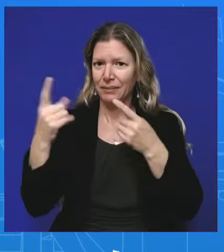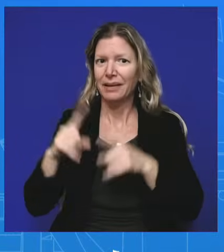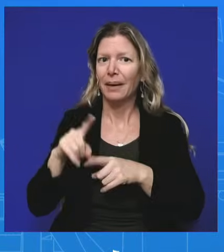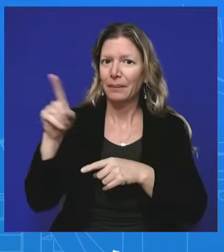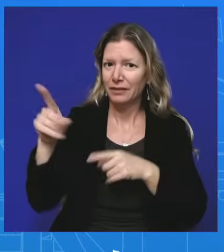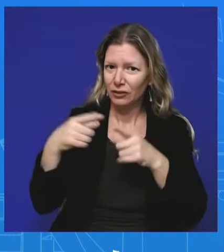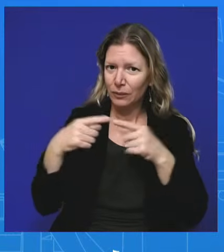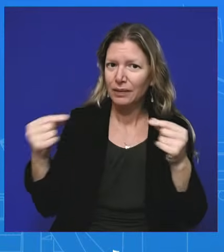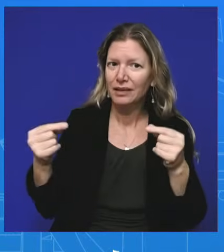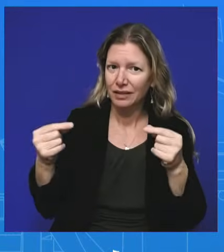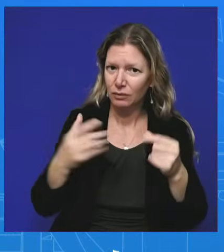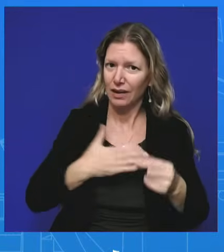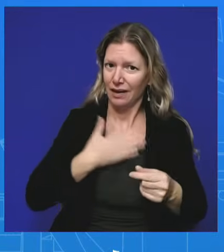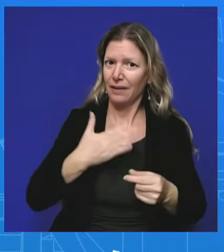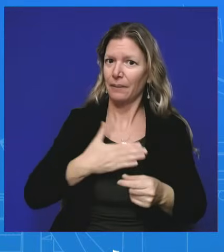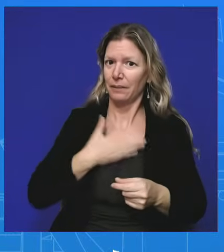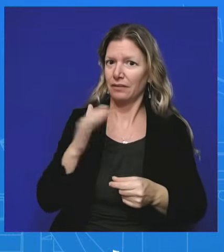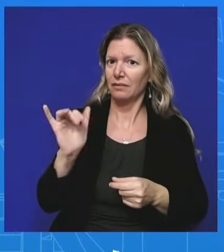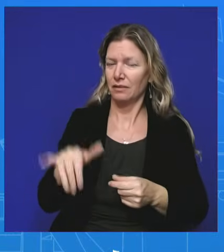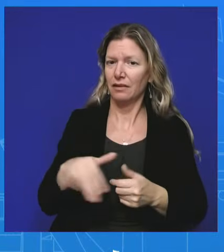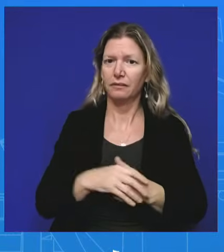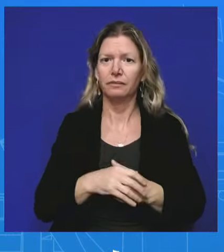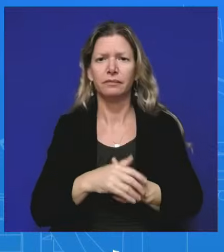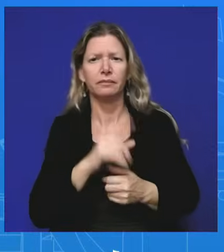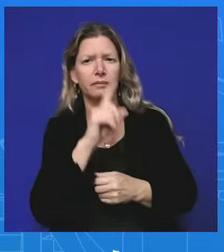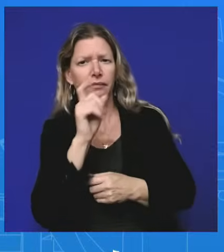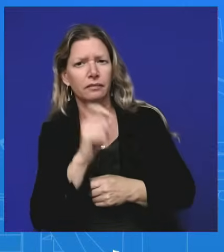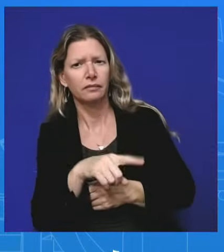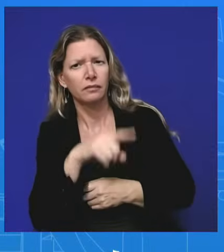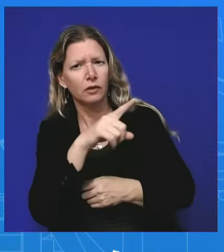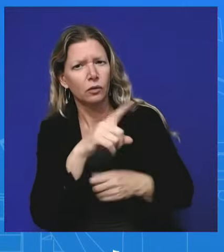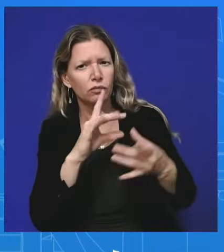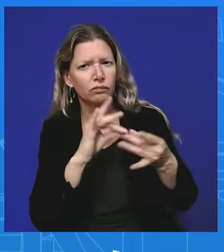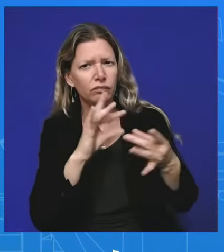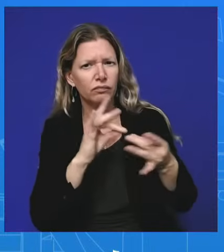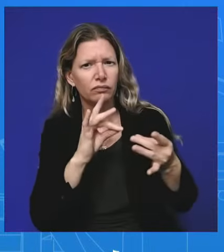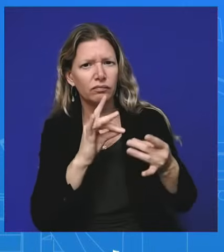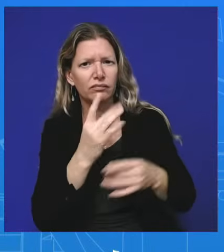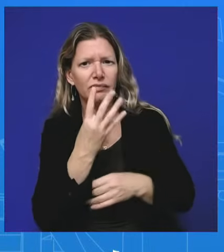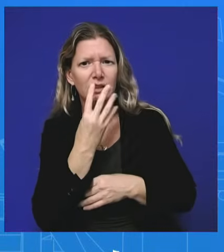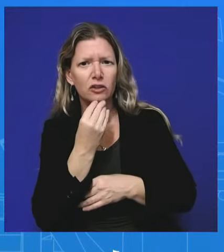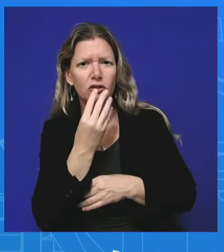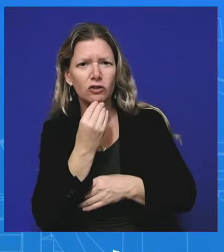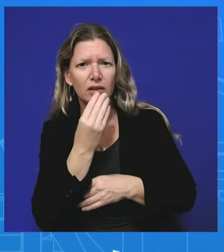was going to be screened by Israeli authorities. How confident are you that that's not going to cause